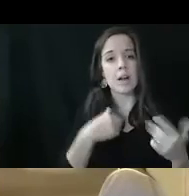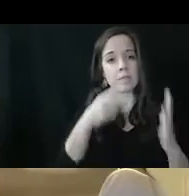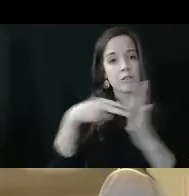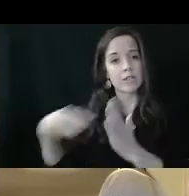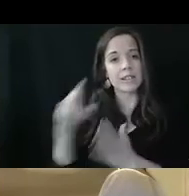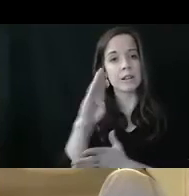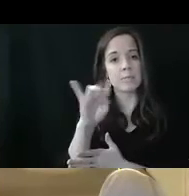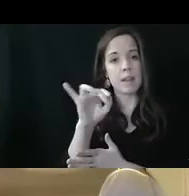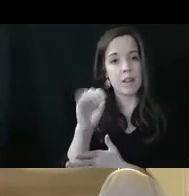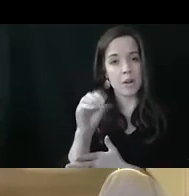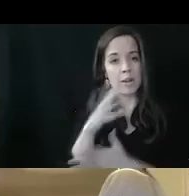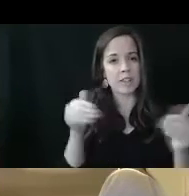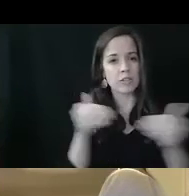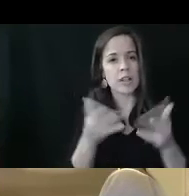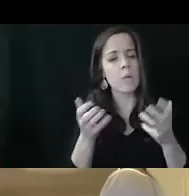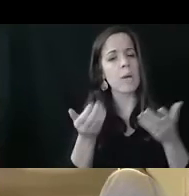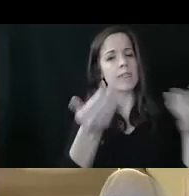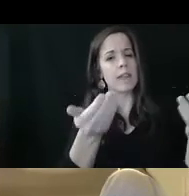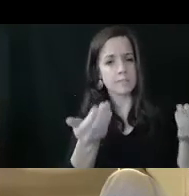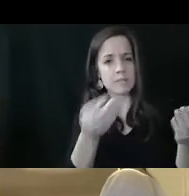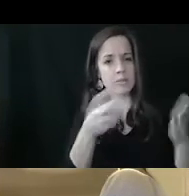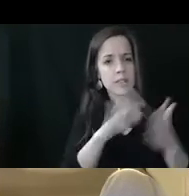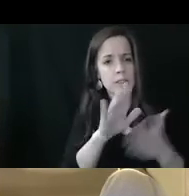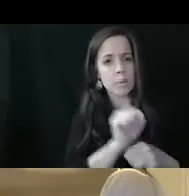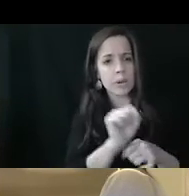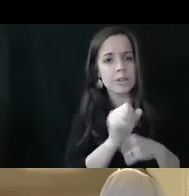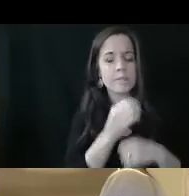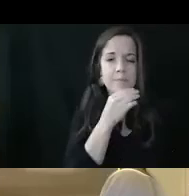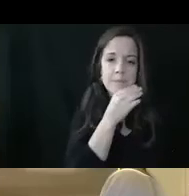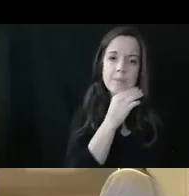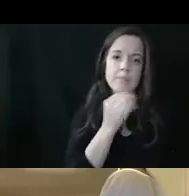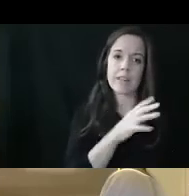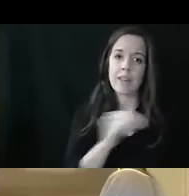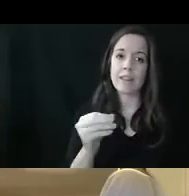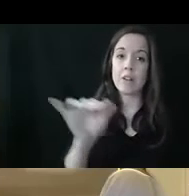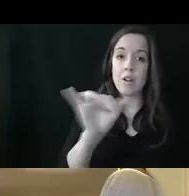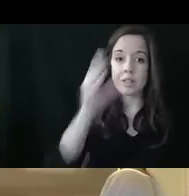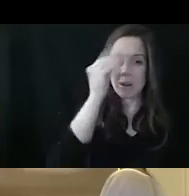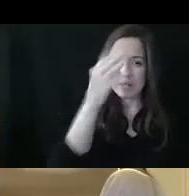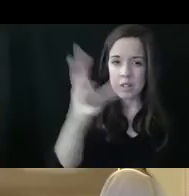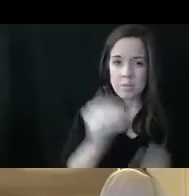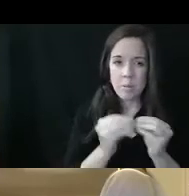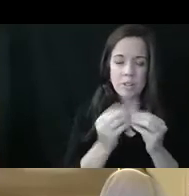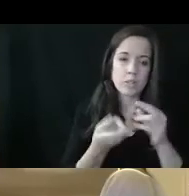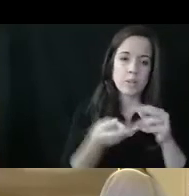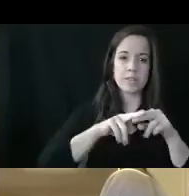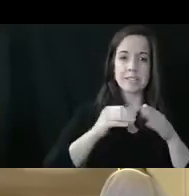introducing them, and letting them read their work. And I'll tell you a little bit more about what we're doing to increase access first, then we'll go straight into that.